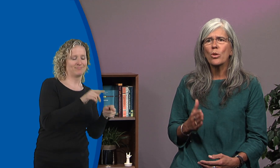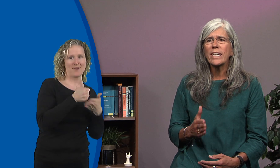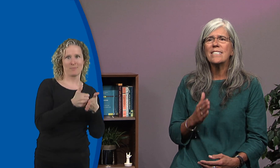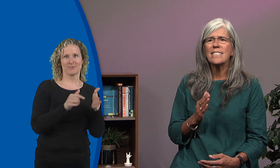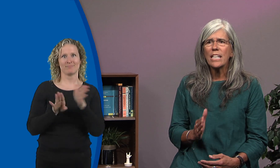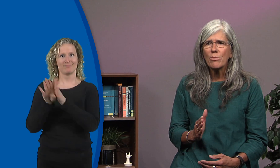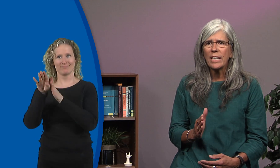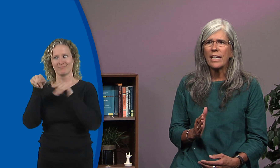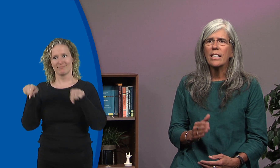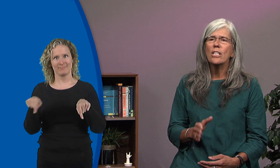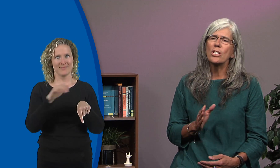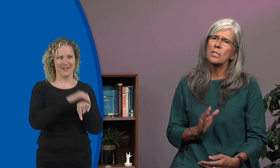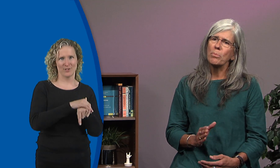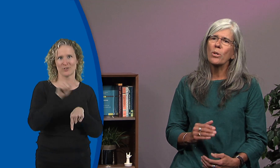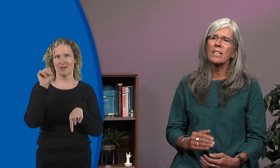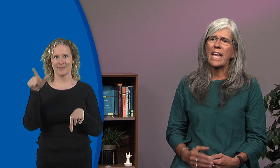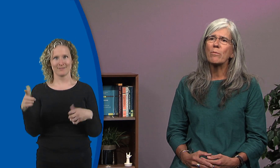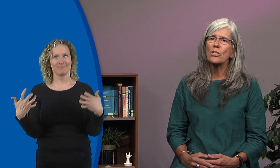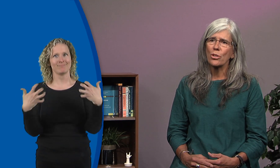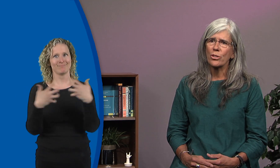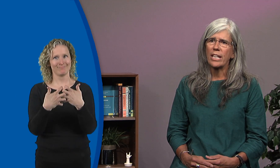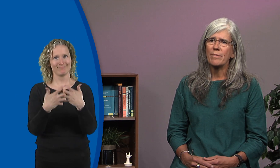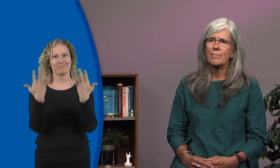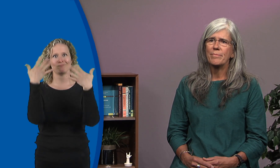in synchrony to support language learning.